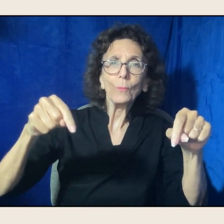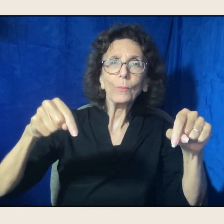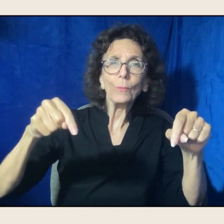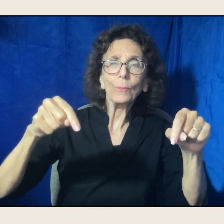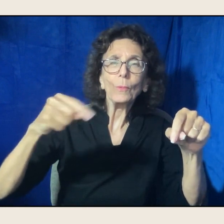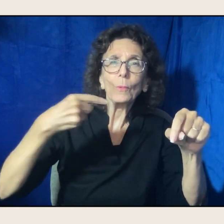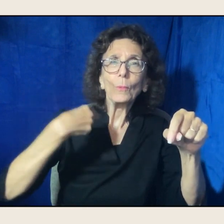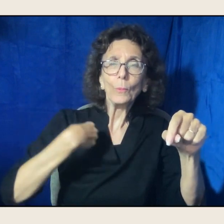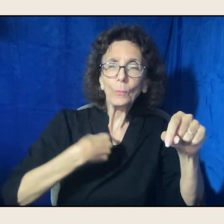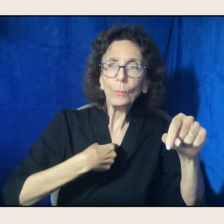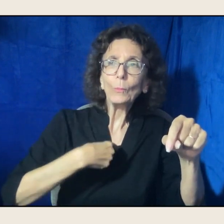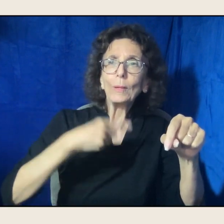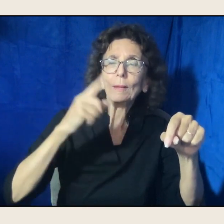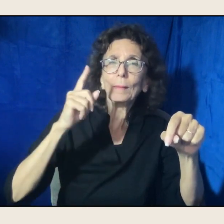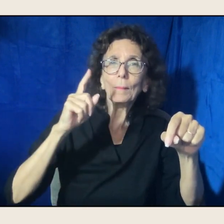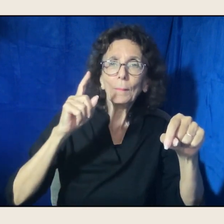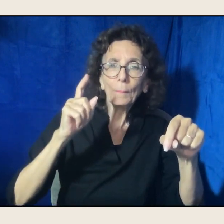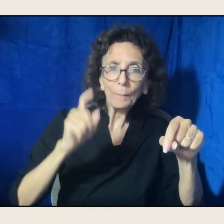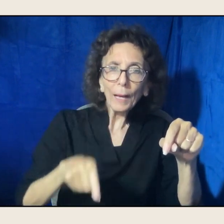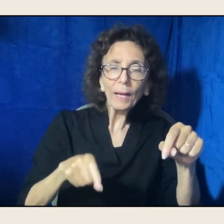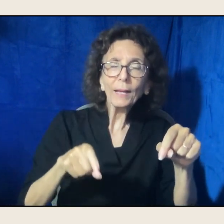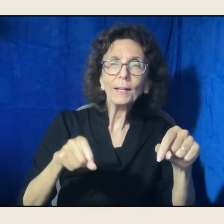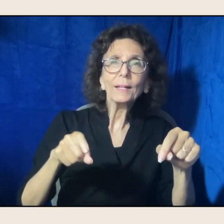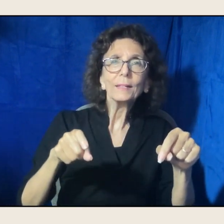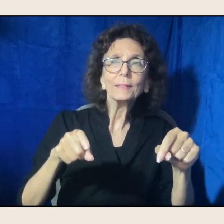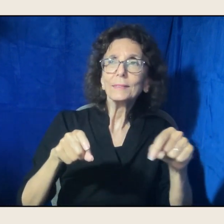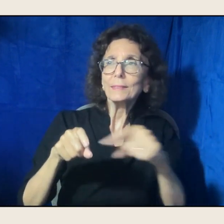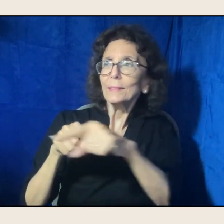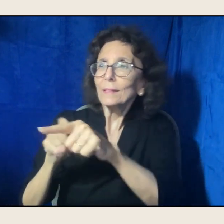upon each other's ideas in a more collective,